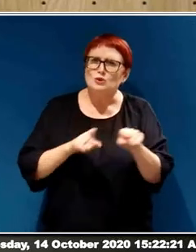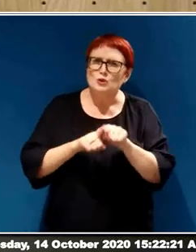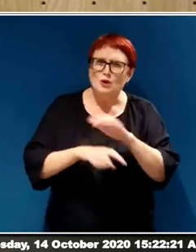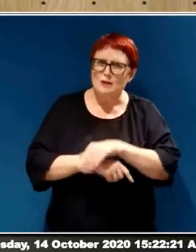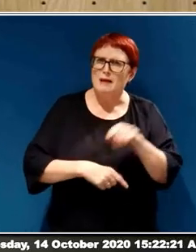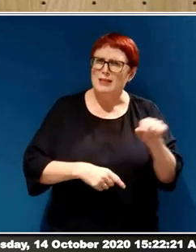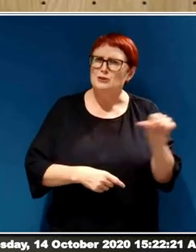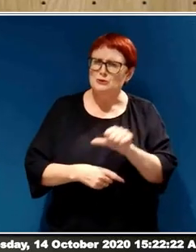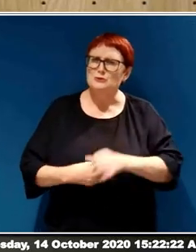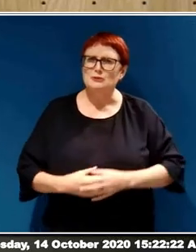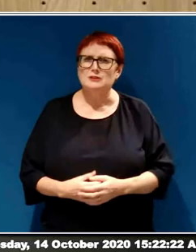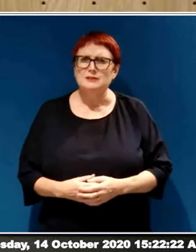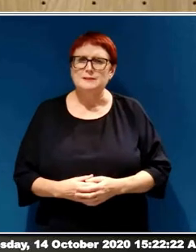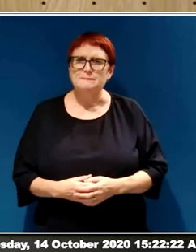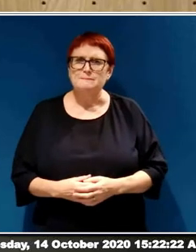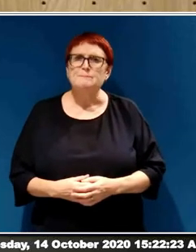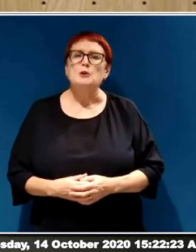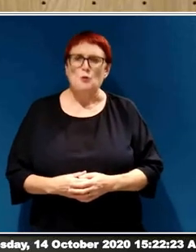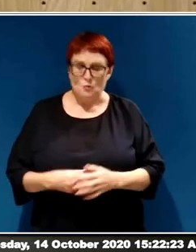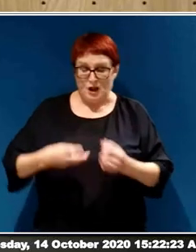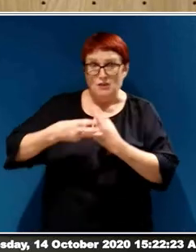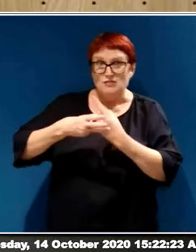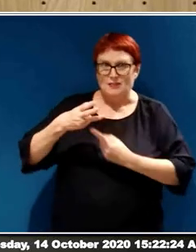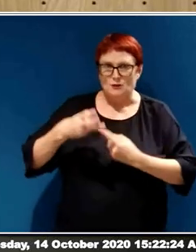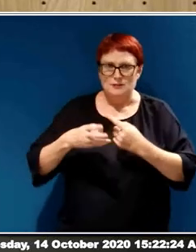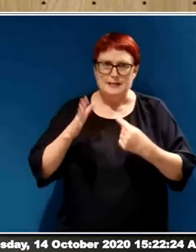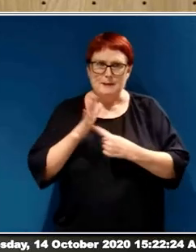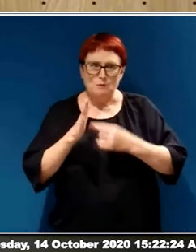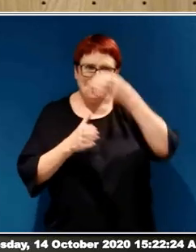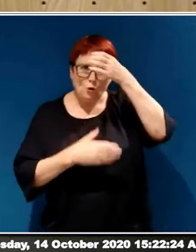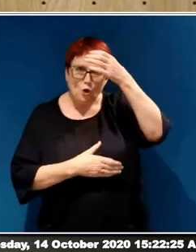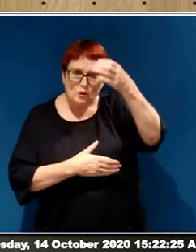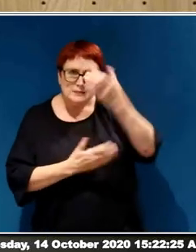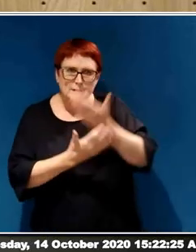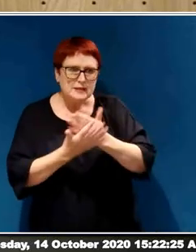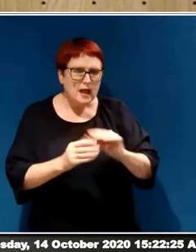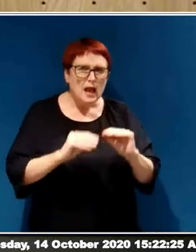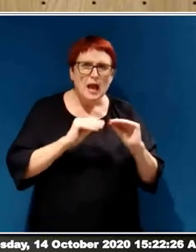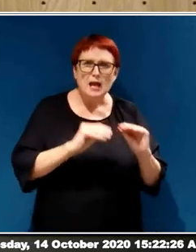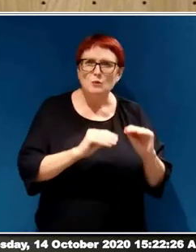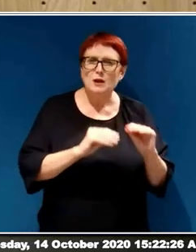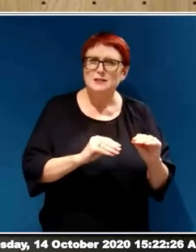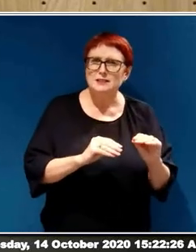we teach those themes without necessarily ensuring that the student